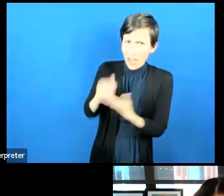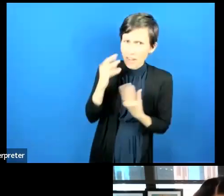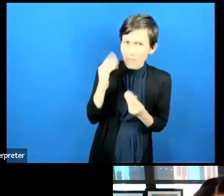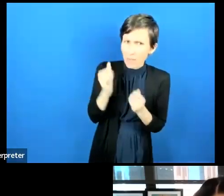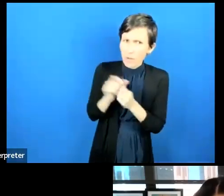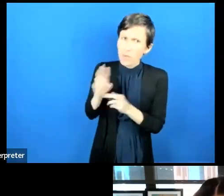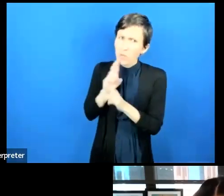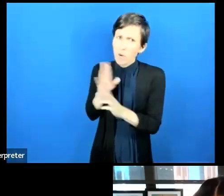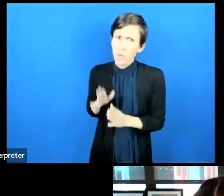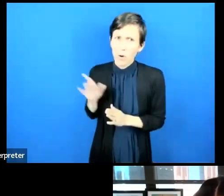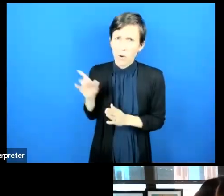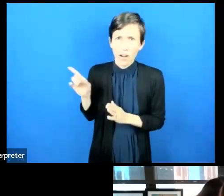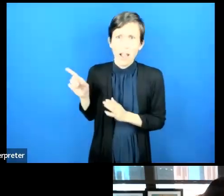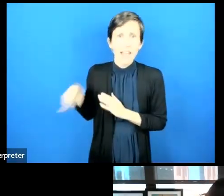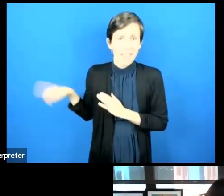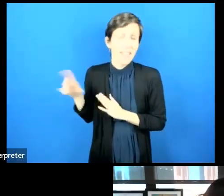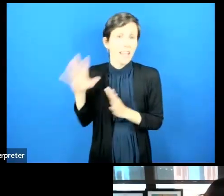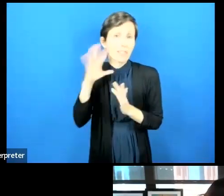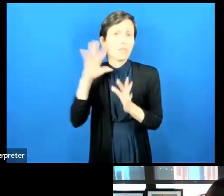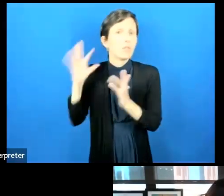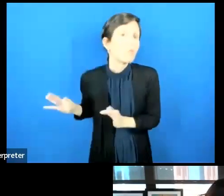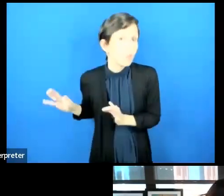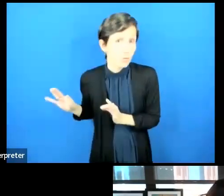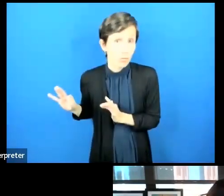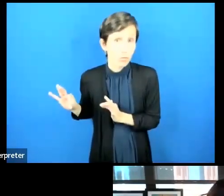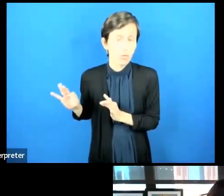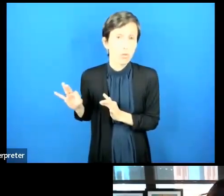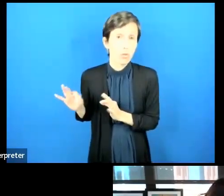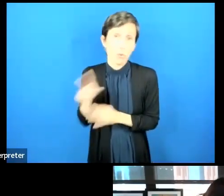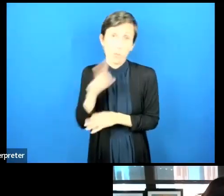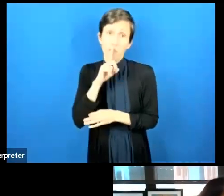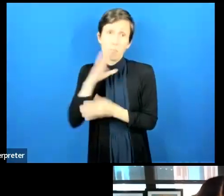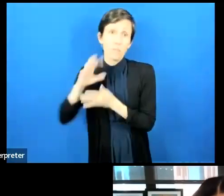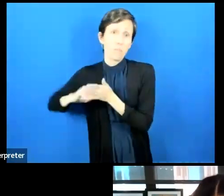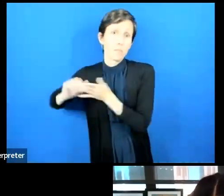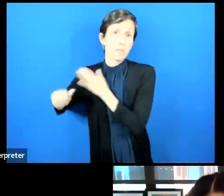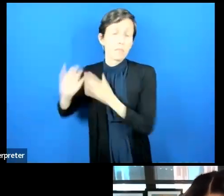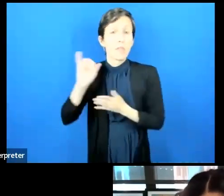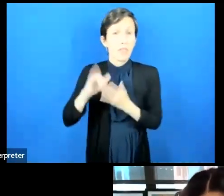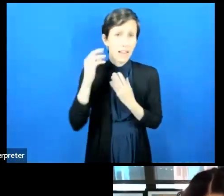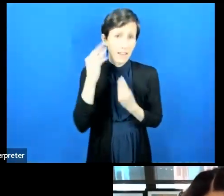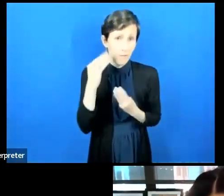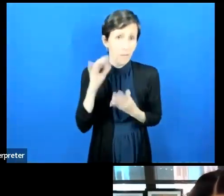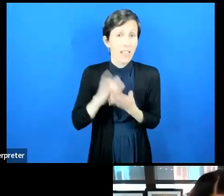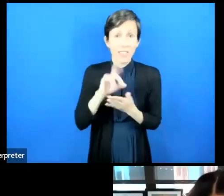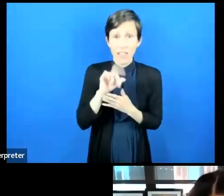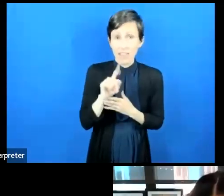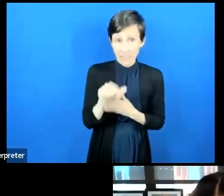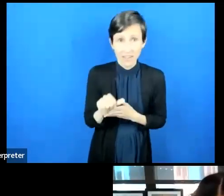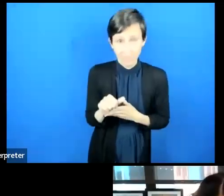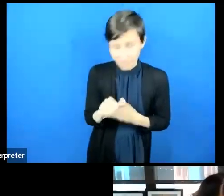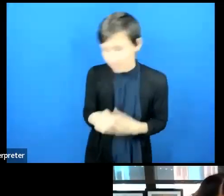and it was chosen, you know, it was, the decision was to not include that valuable data and information. Okay,